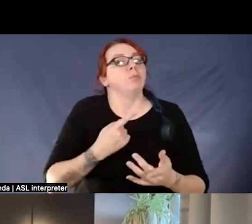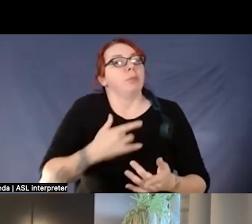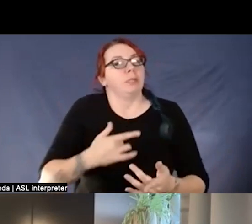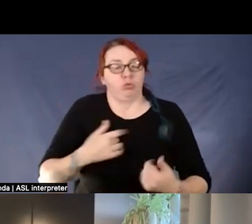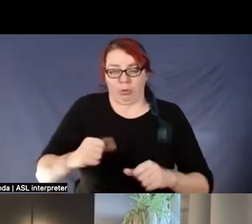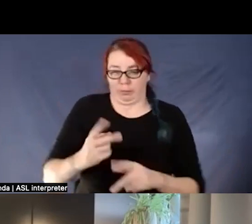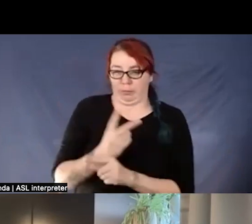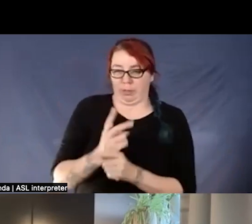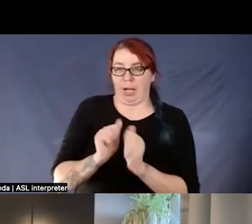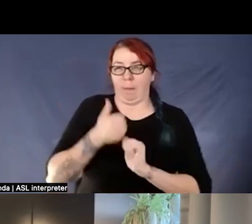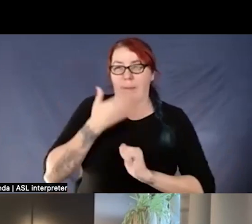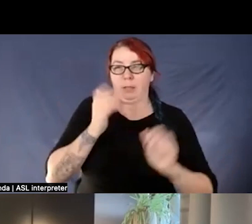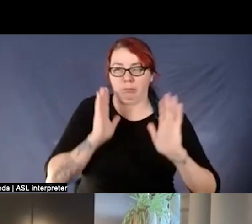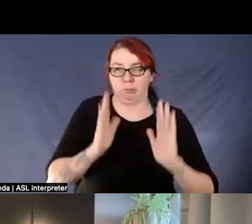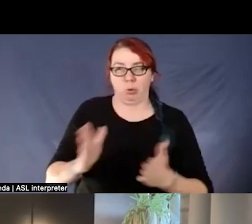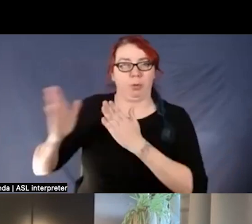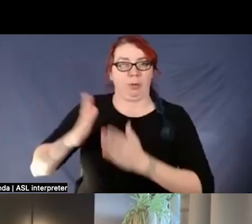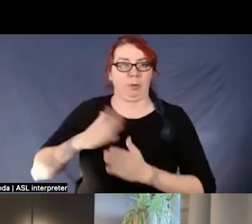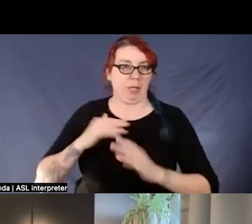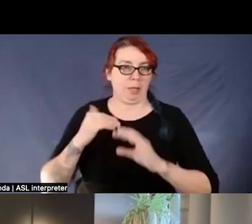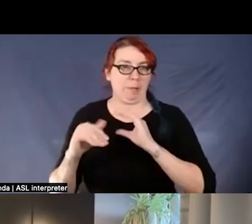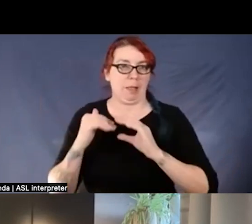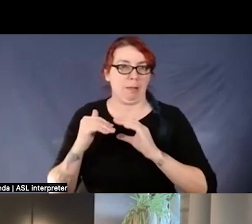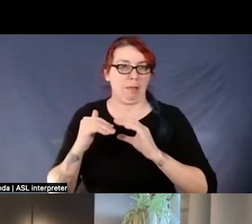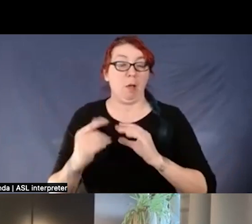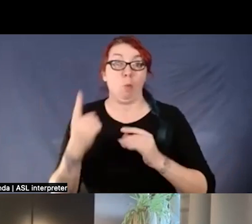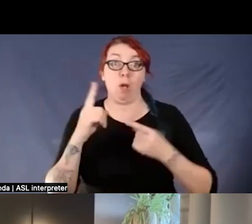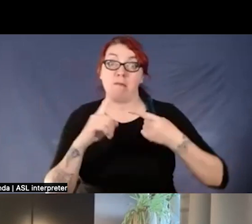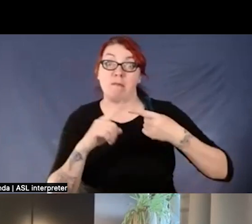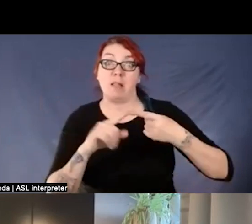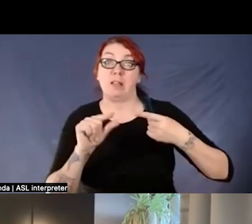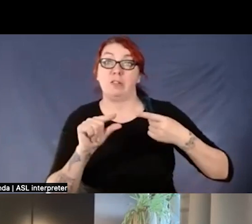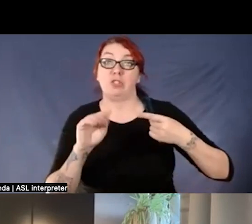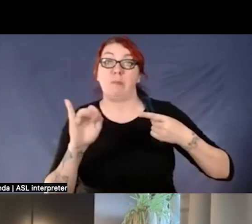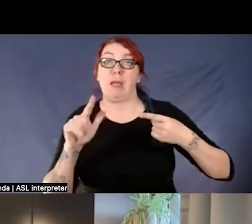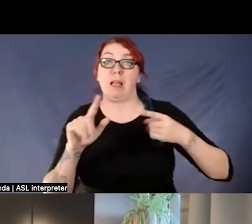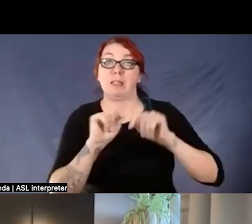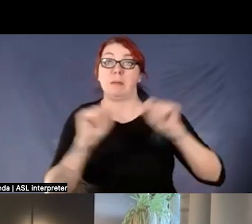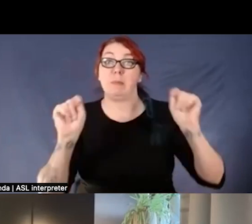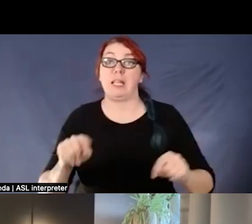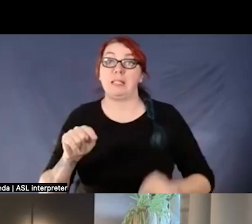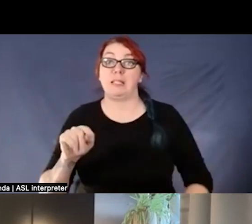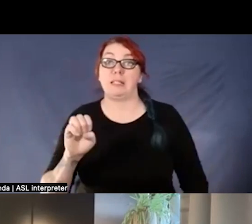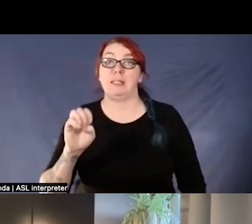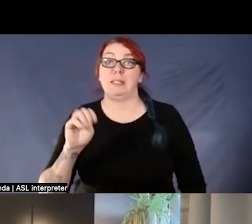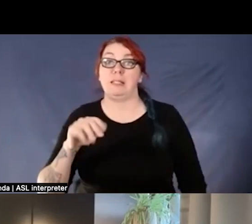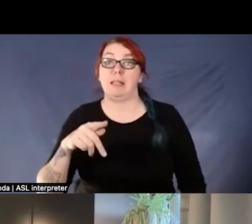are Gmail's email templates. This is a seemingly hidden feature in Gmail. I'm regularly introducing